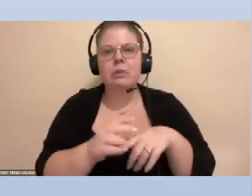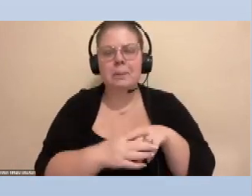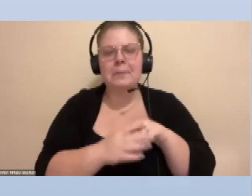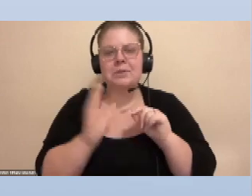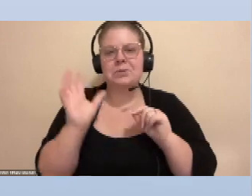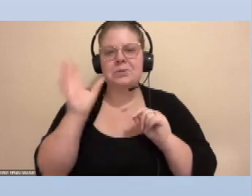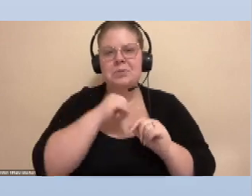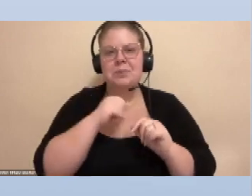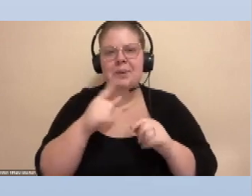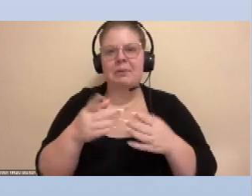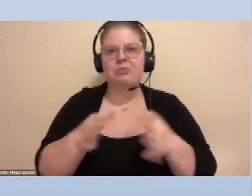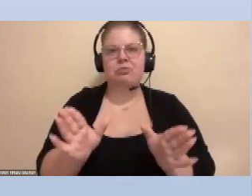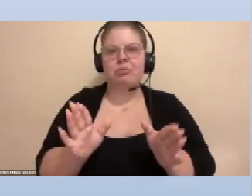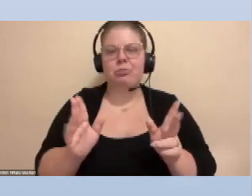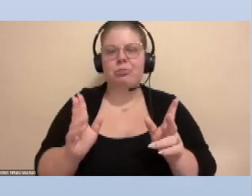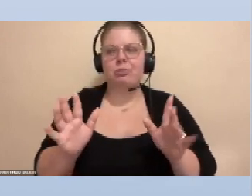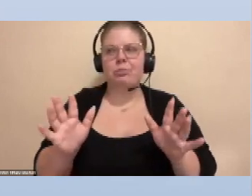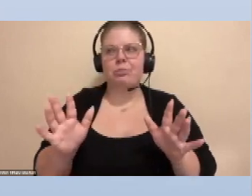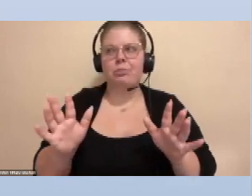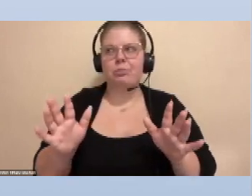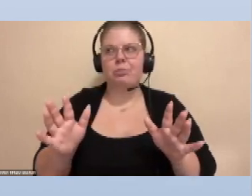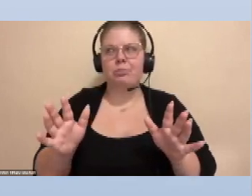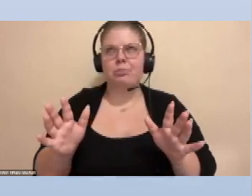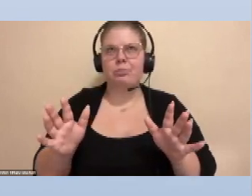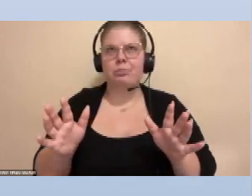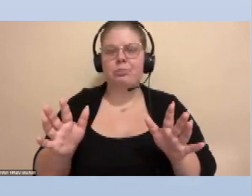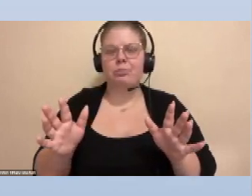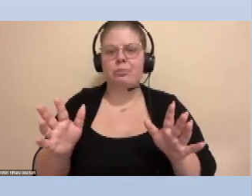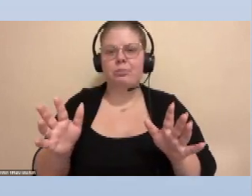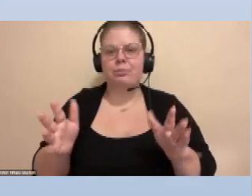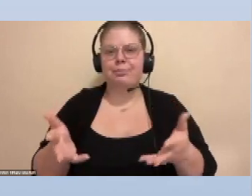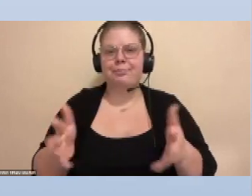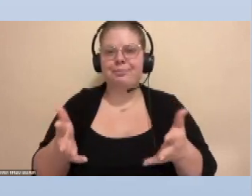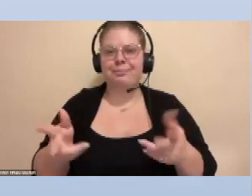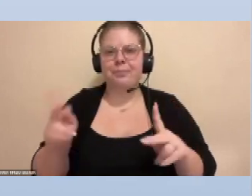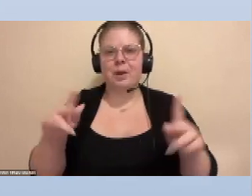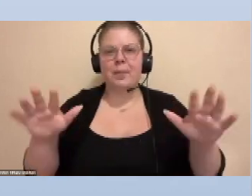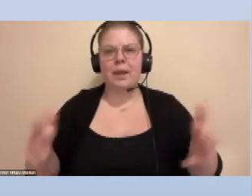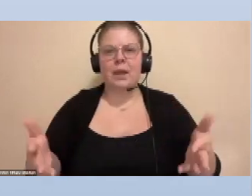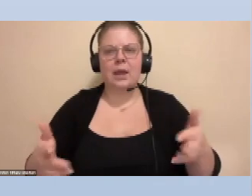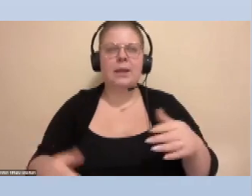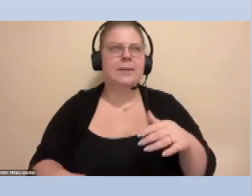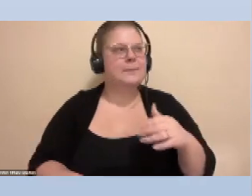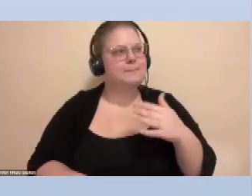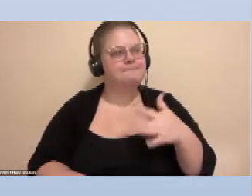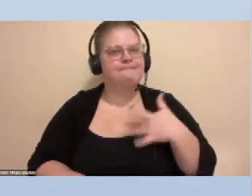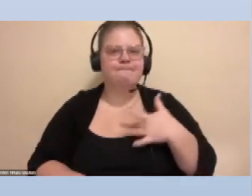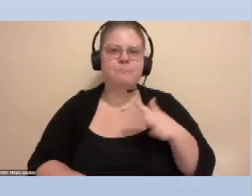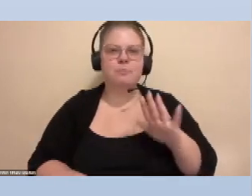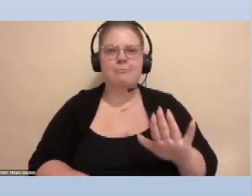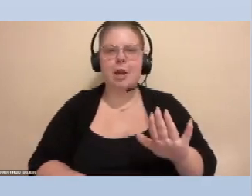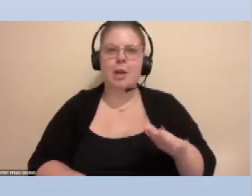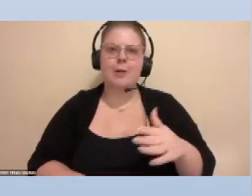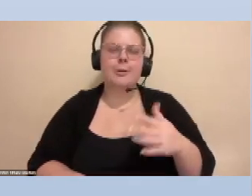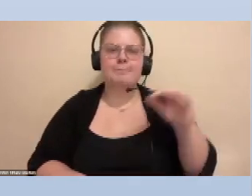has unvarnished unpleasant opinions about people with disabilities.